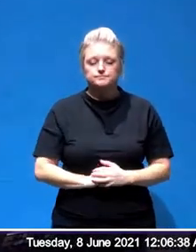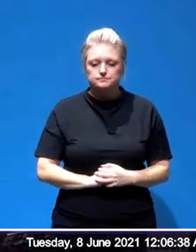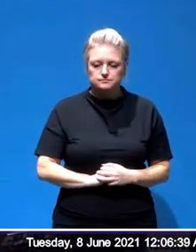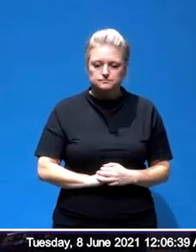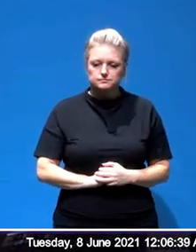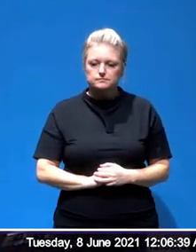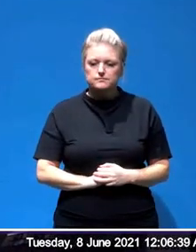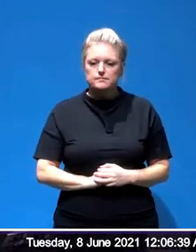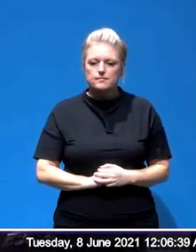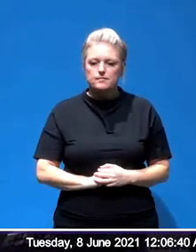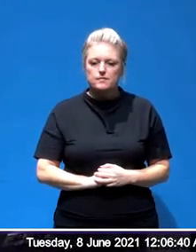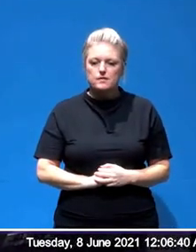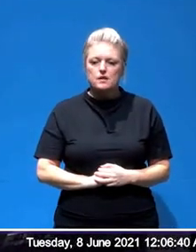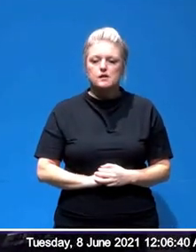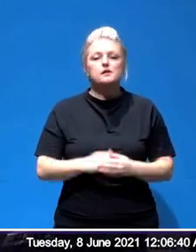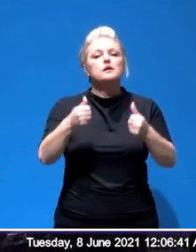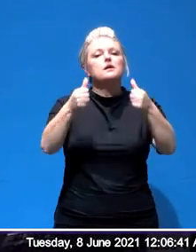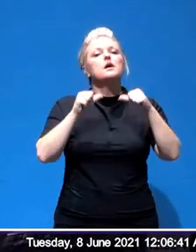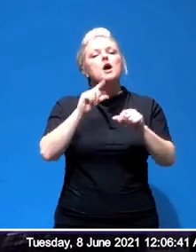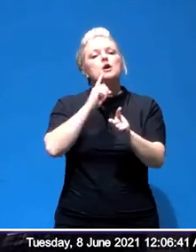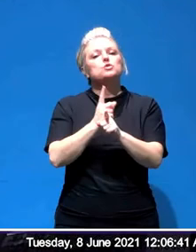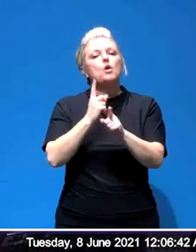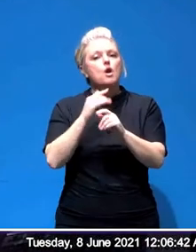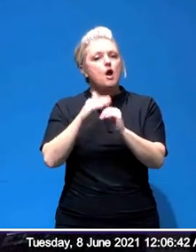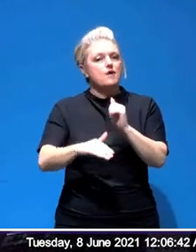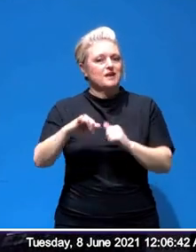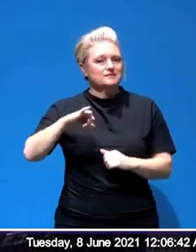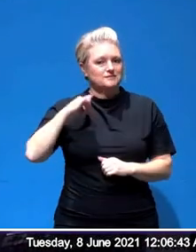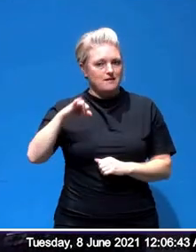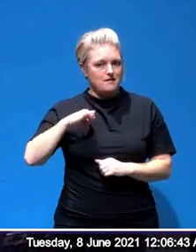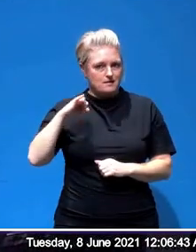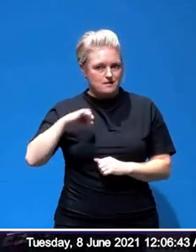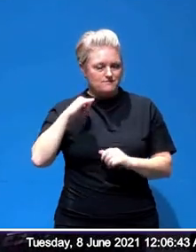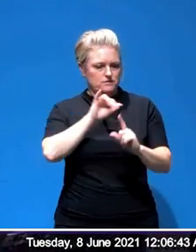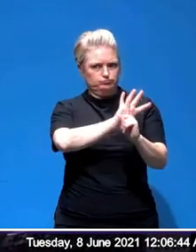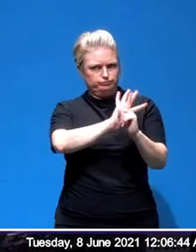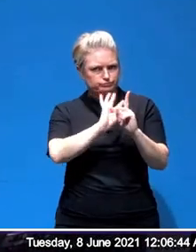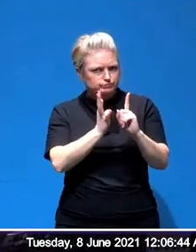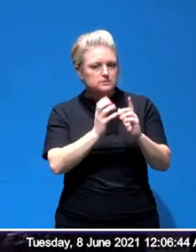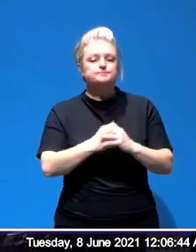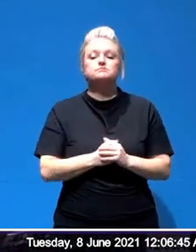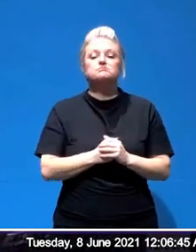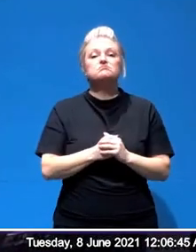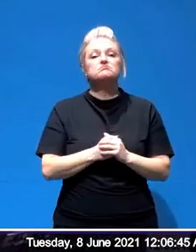I want to talk about staff. When staff are working with people with disabilities, they need proper training.